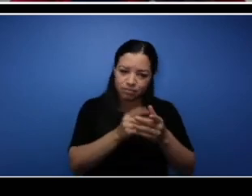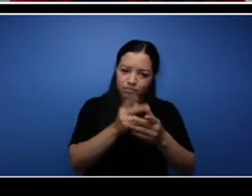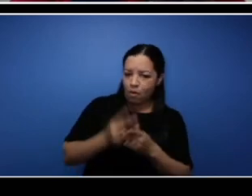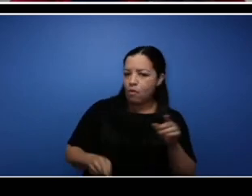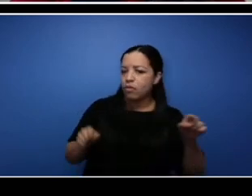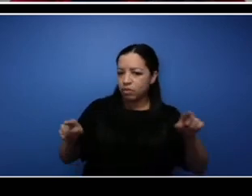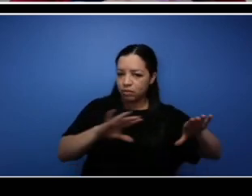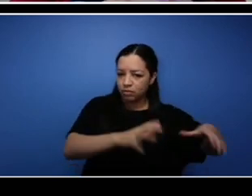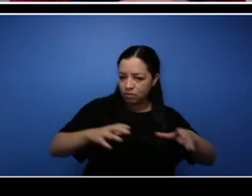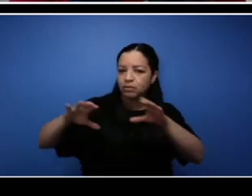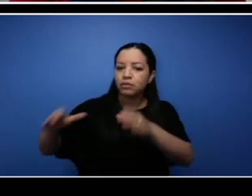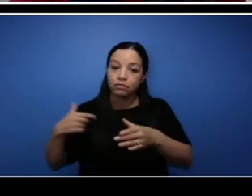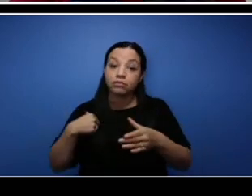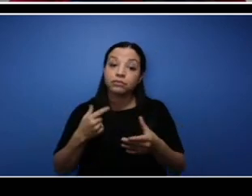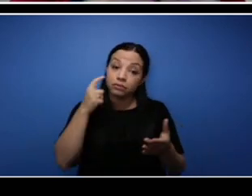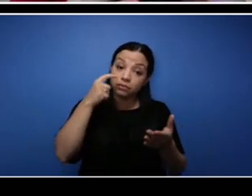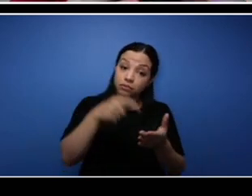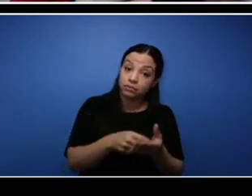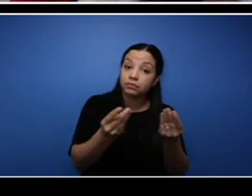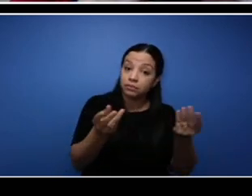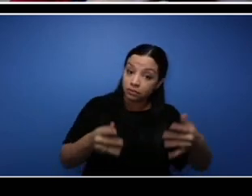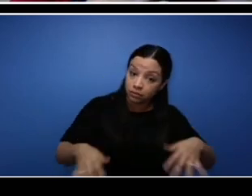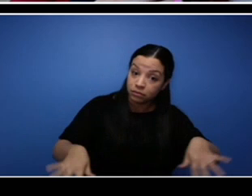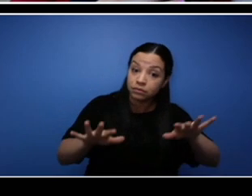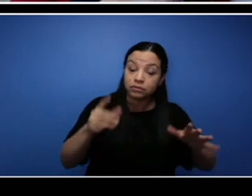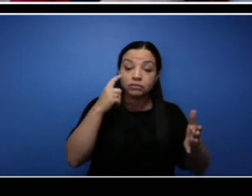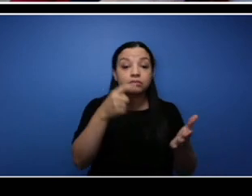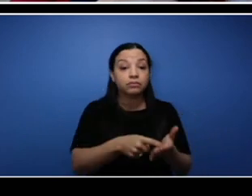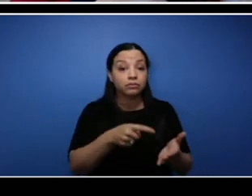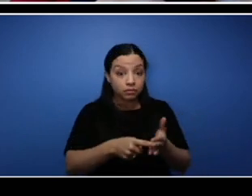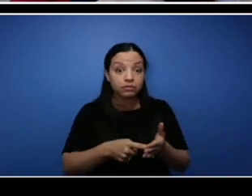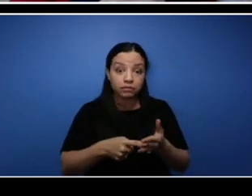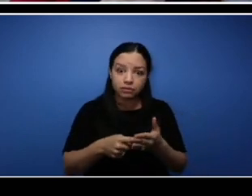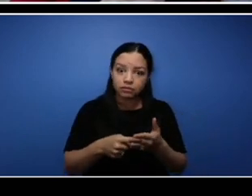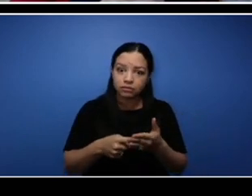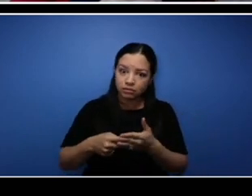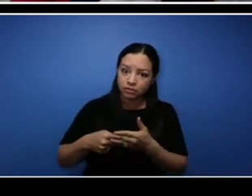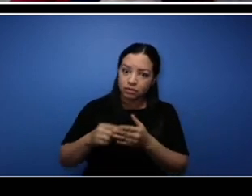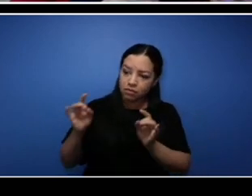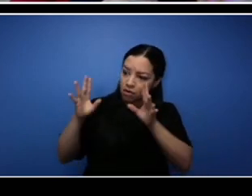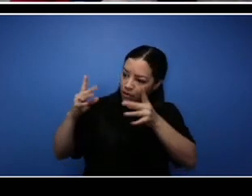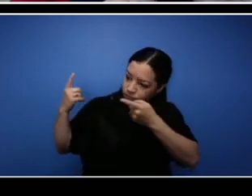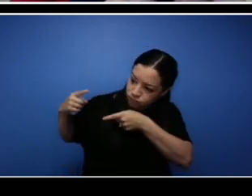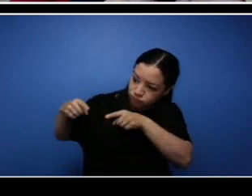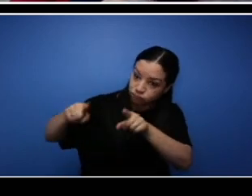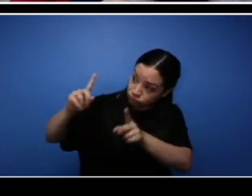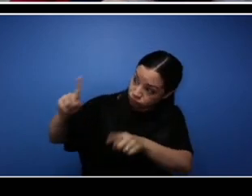acknowledgment in recognition of the herms of the past and equally as important to recognize